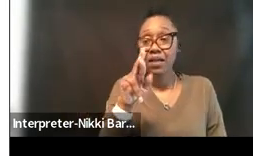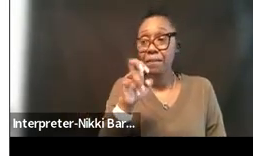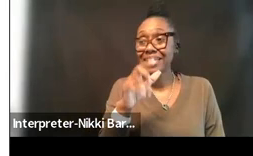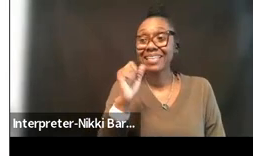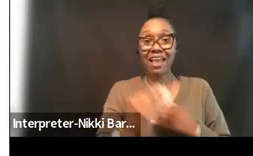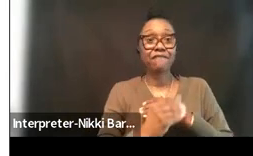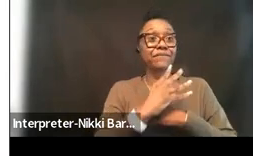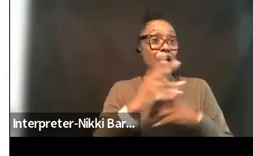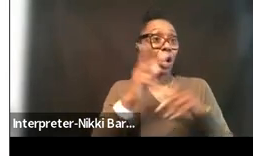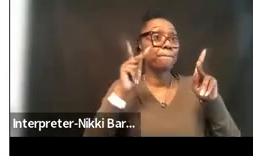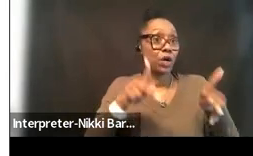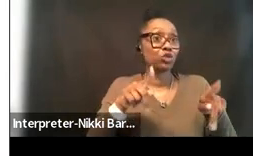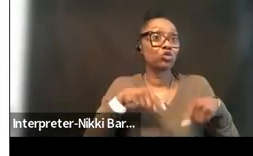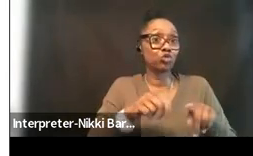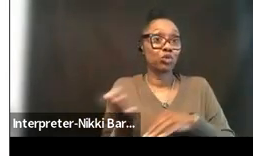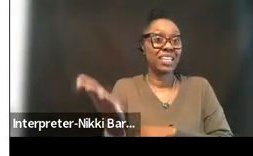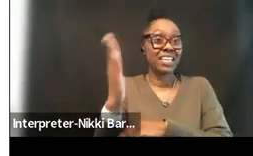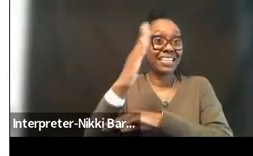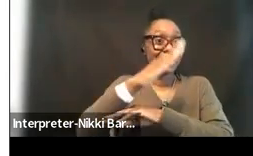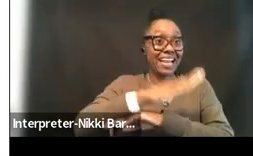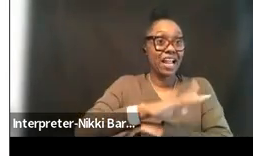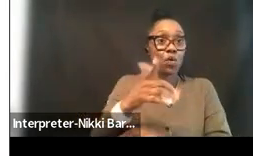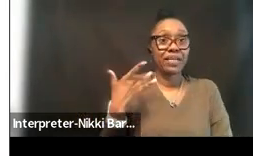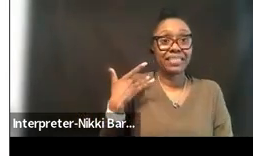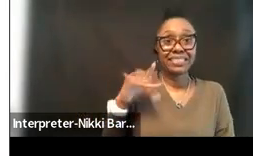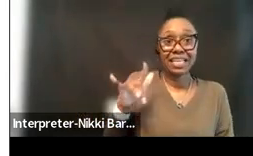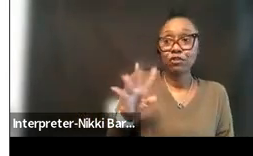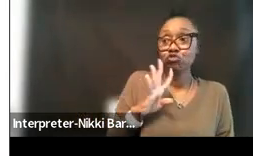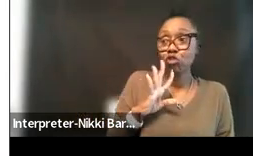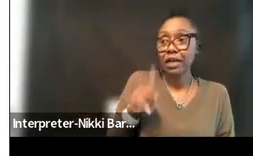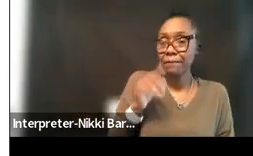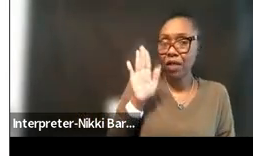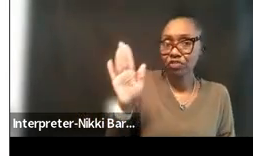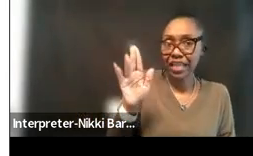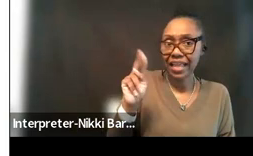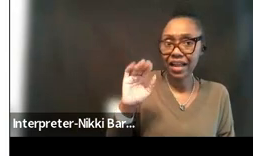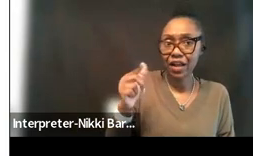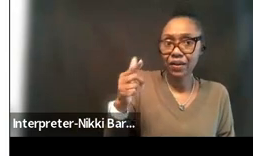So we wanna be very sensitive to somebody talking about their nightmares and how they're affecting them.